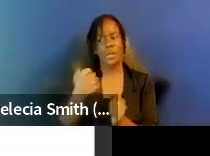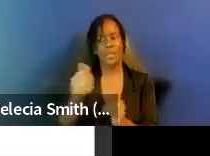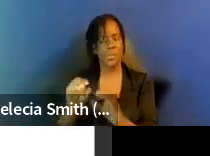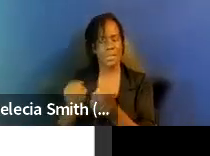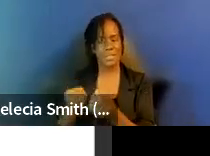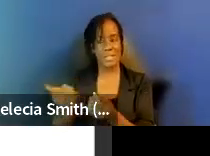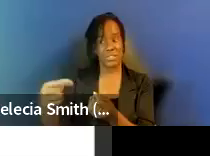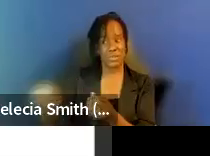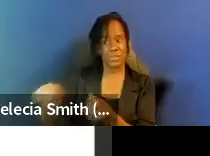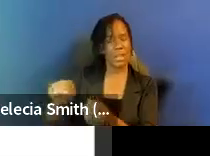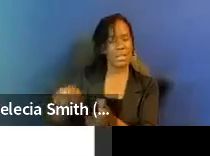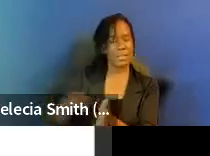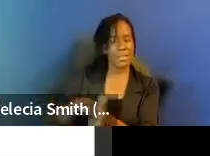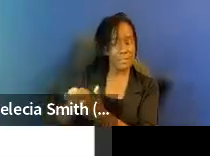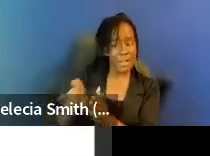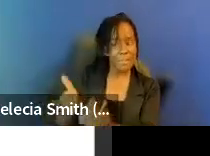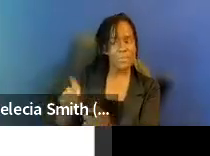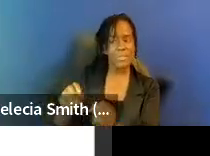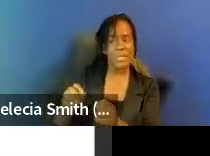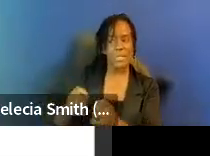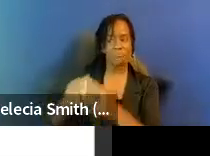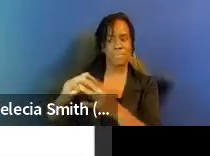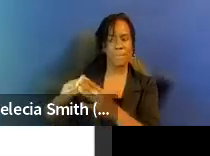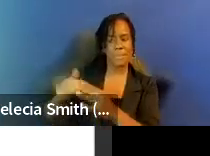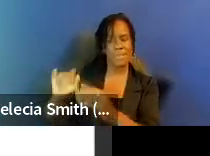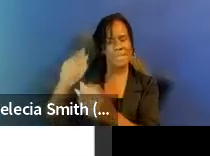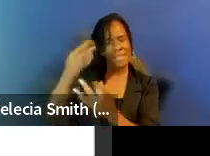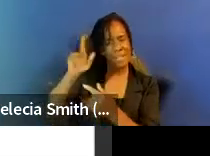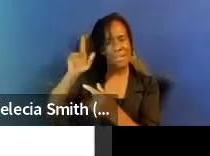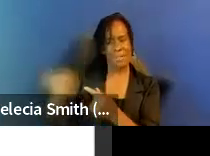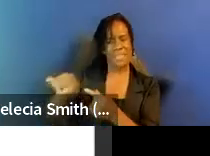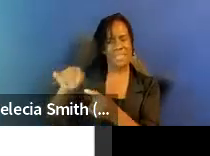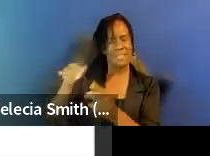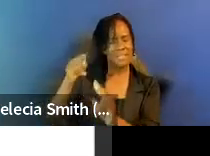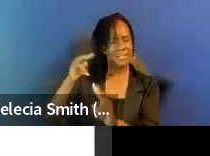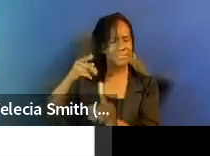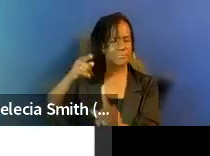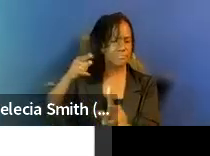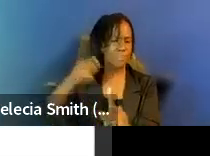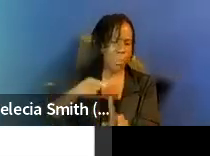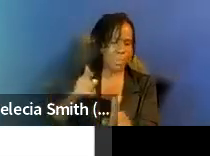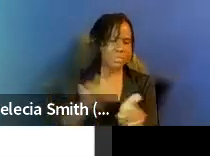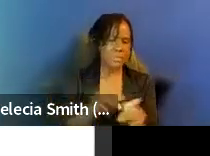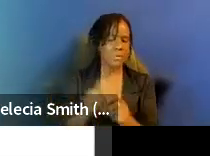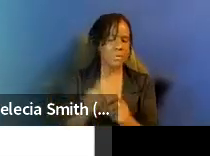missing or you don't agree with, I -- this is out in the world, but I think of it as part of our